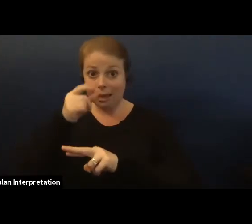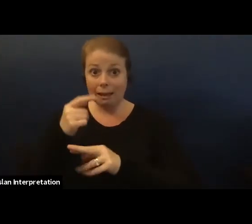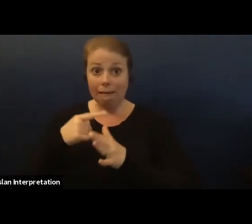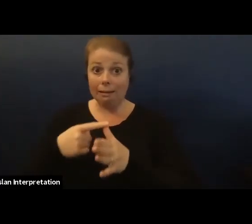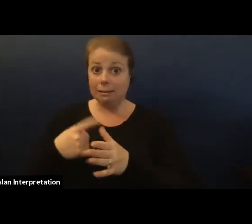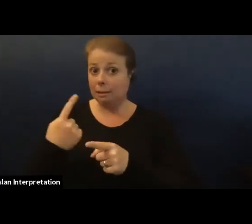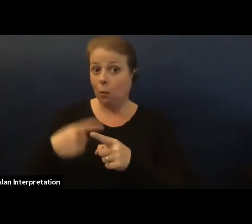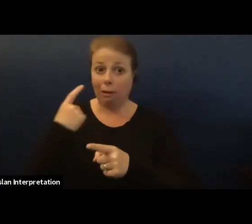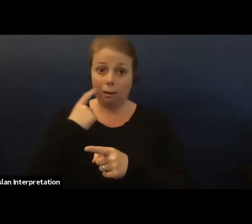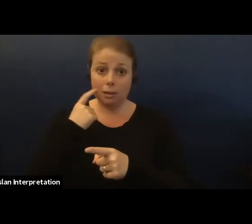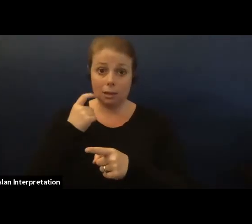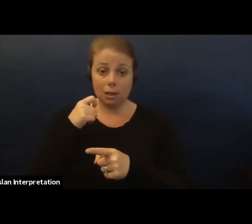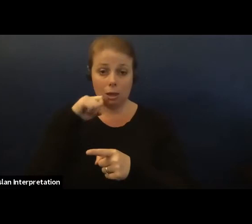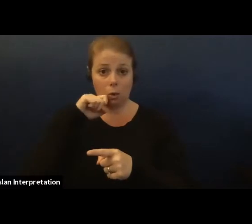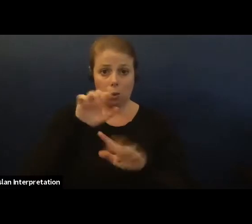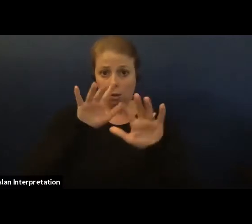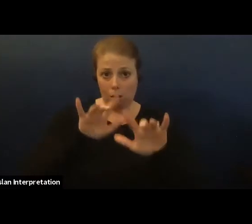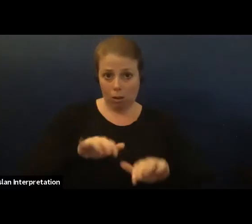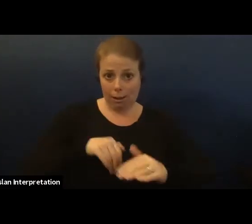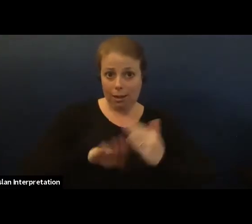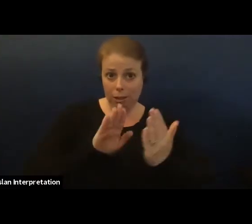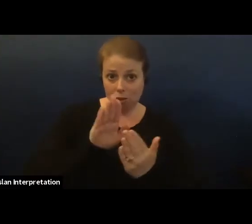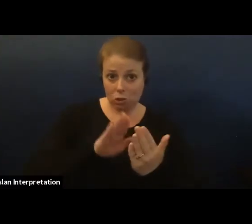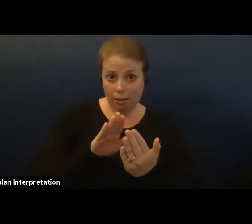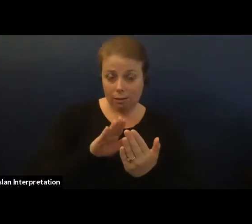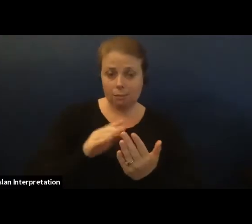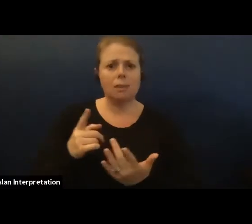We will answer other questions following the discussion with our peer assessors.